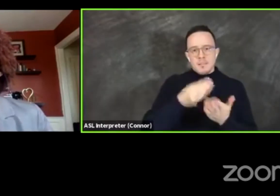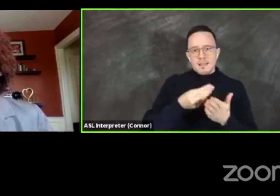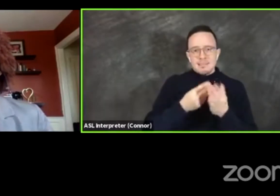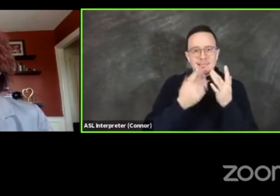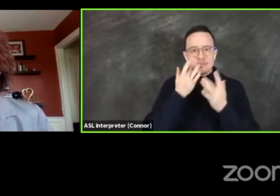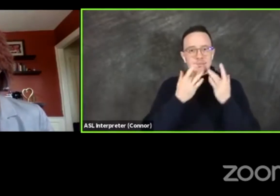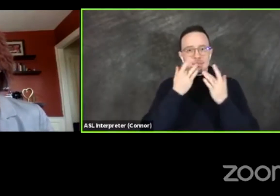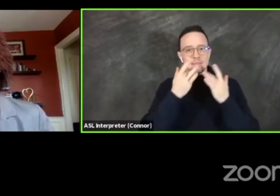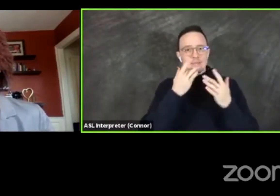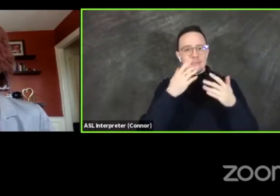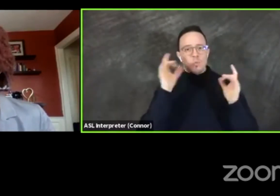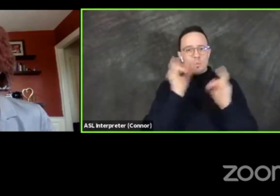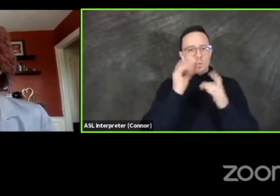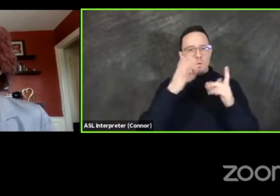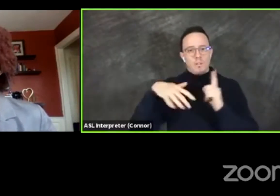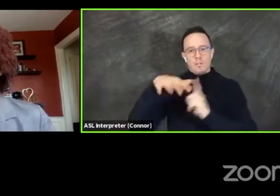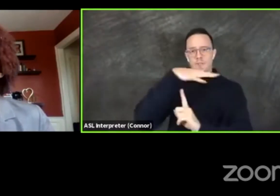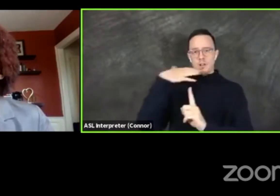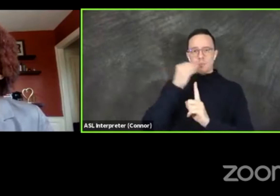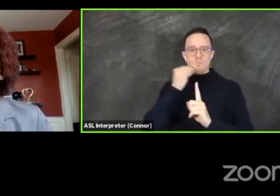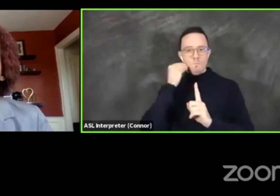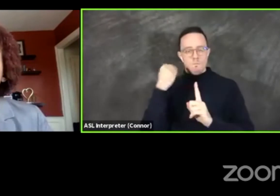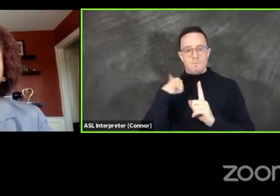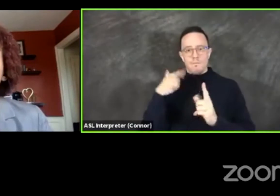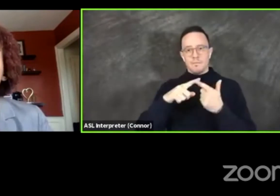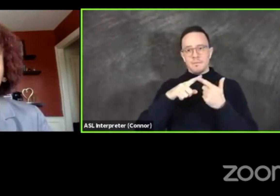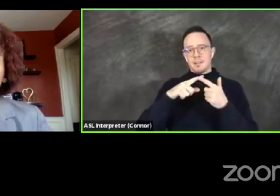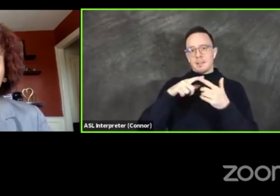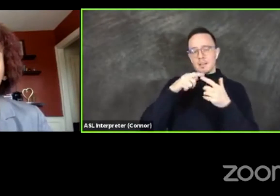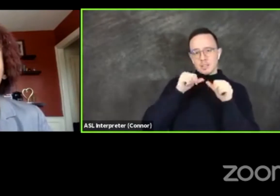AND ETHNIC DISCRIMINATION, AND CONTINUE TO BE PLAGUED BY PERSECUTION AND